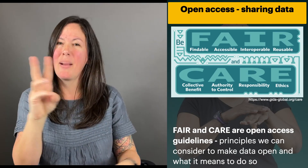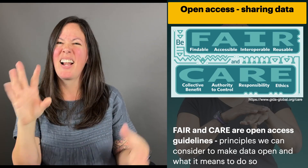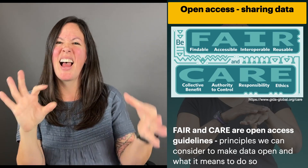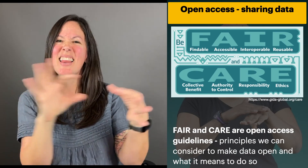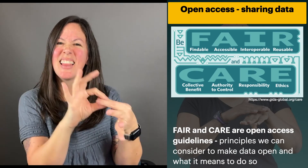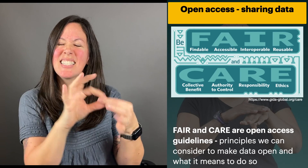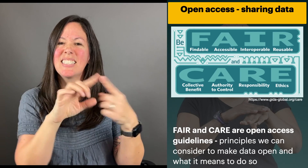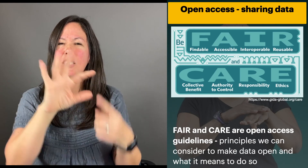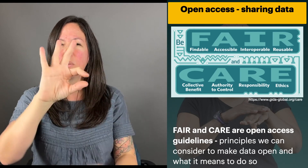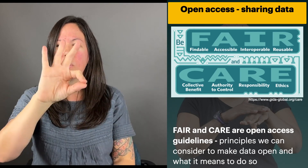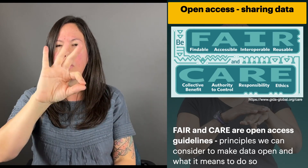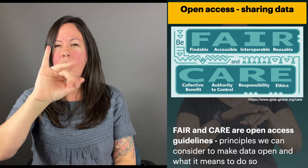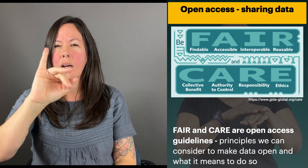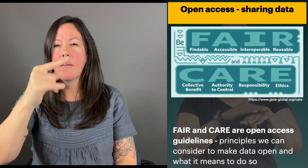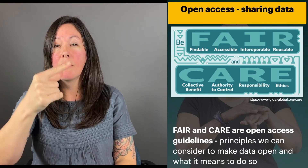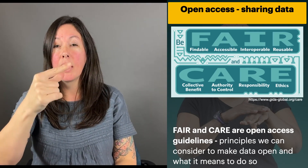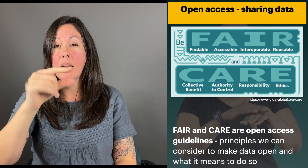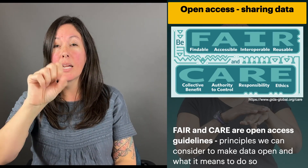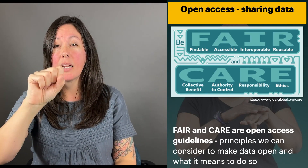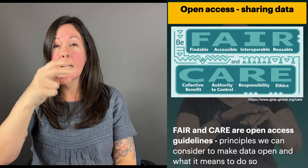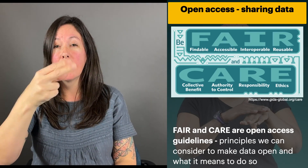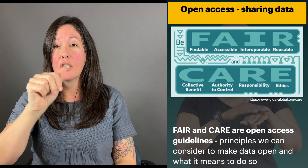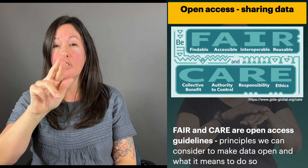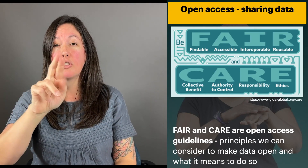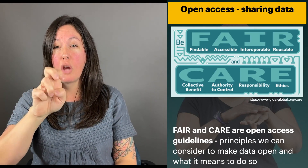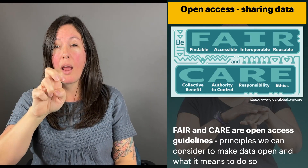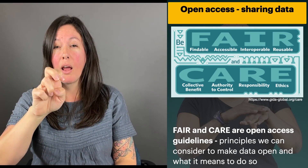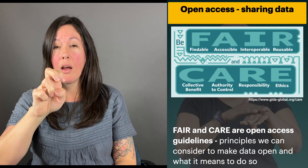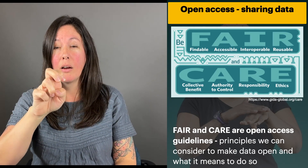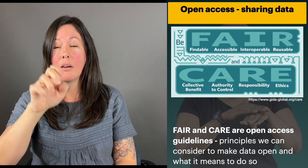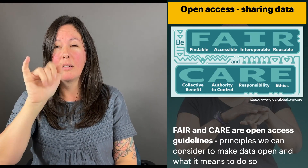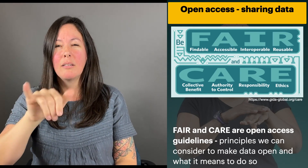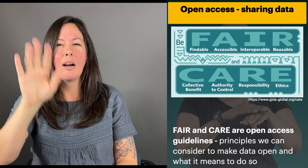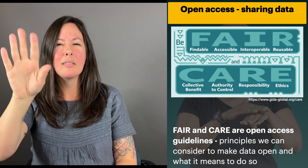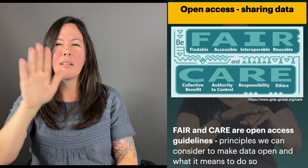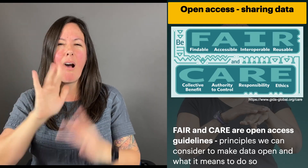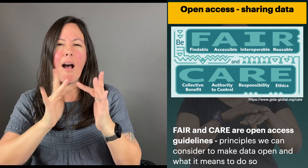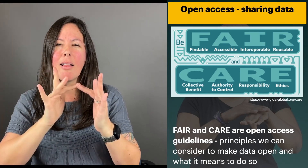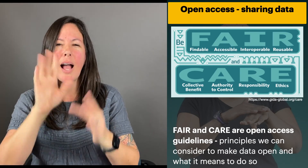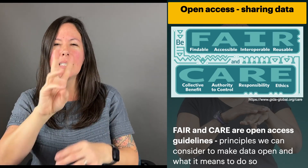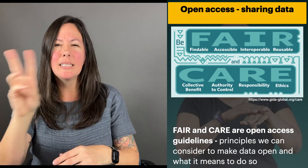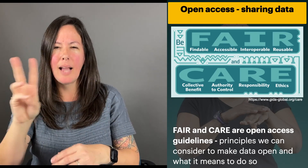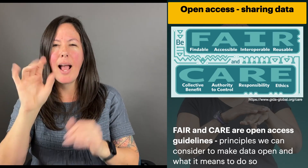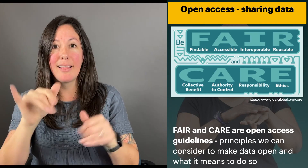things up in a way that is able to be used appropriately and not